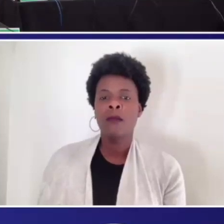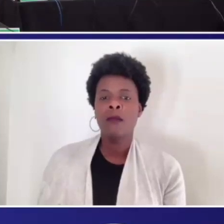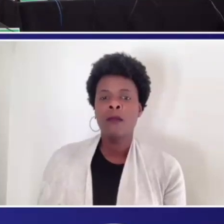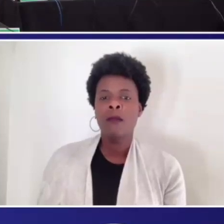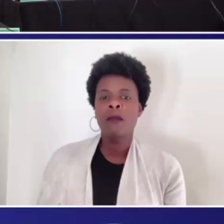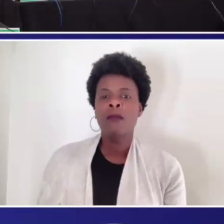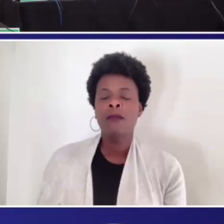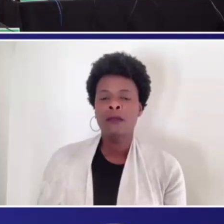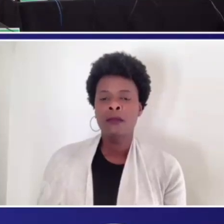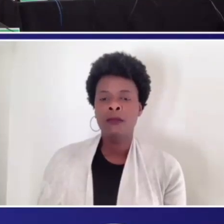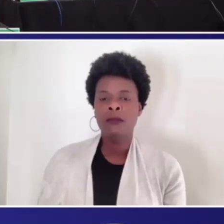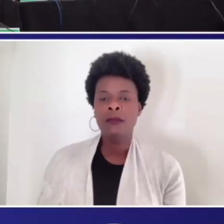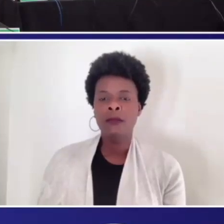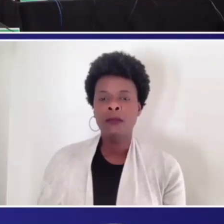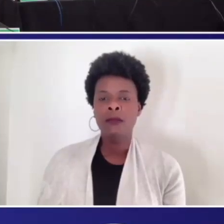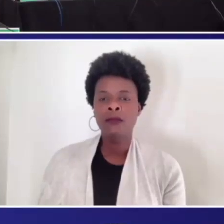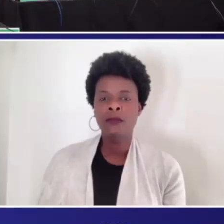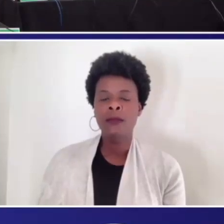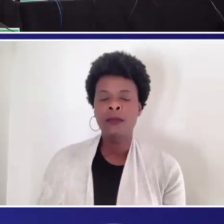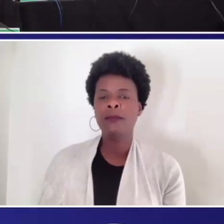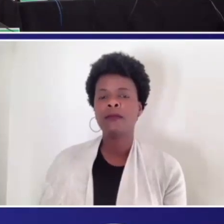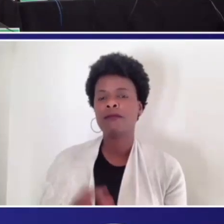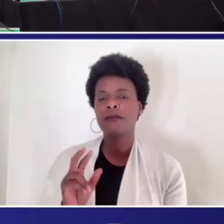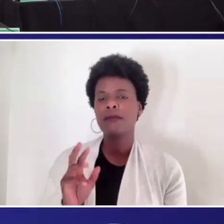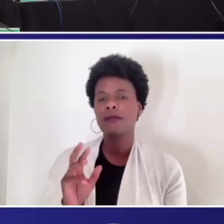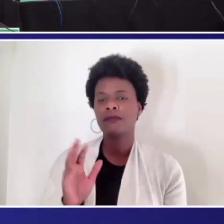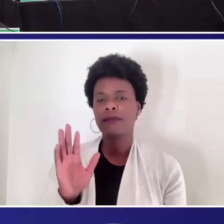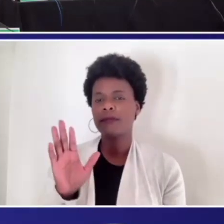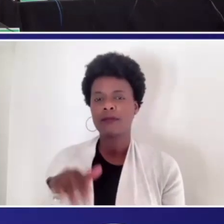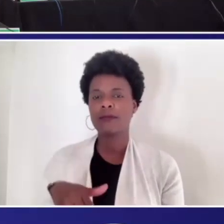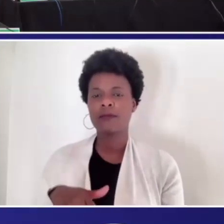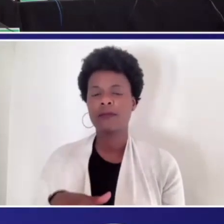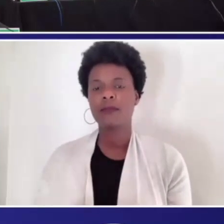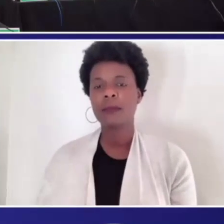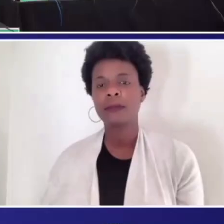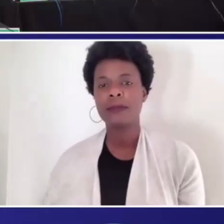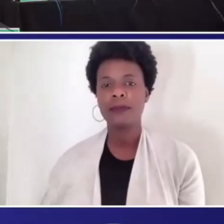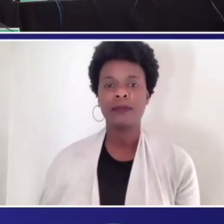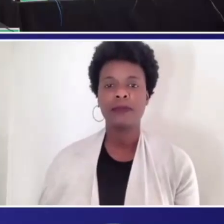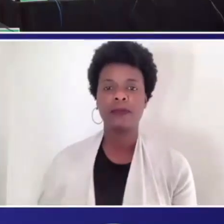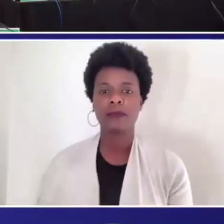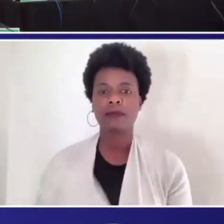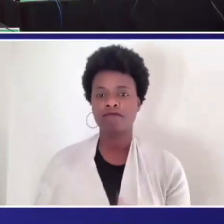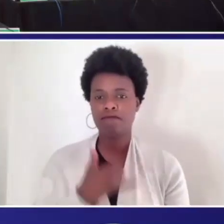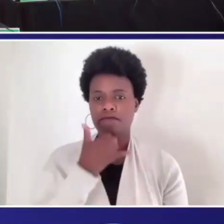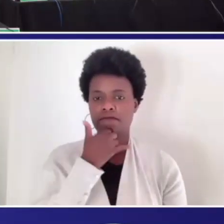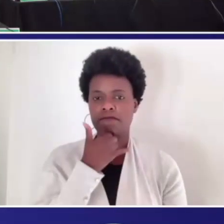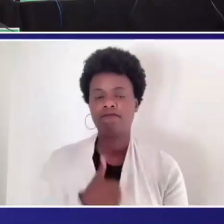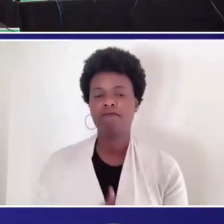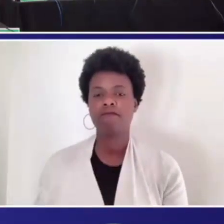So in the -- actually, no, forget, forget I -- my mistake. Go back.